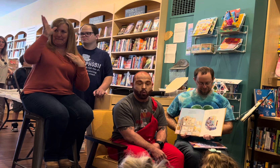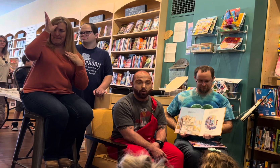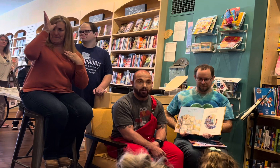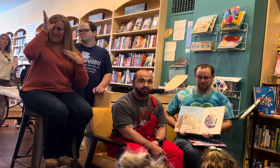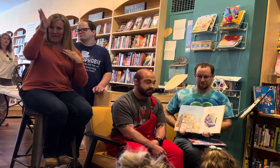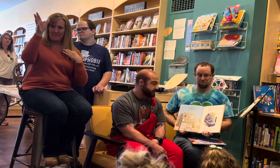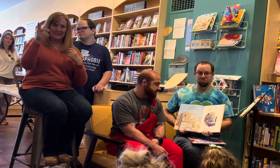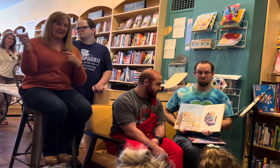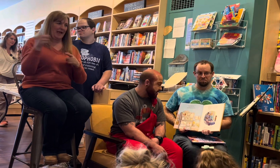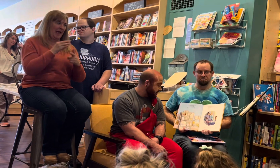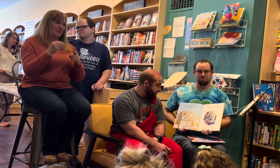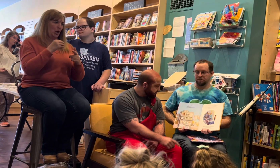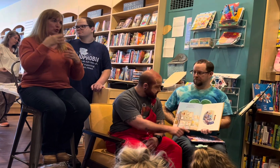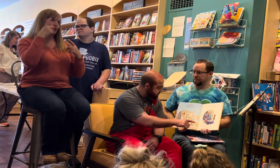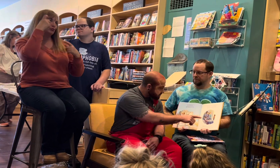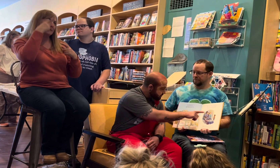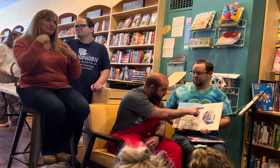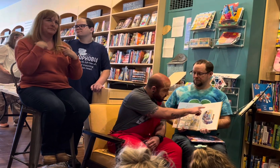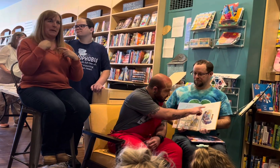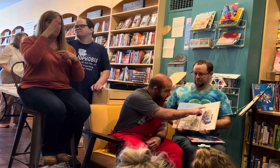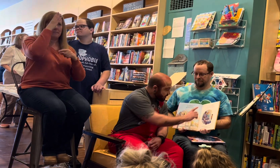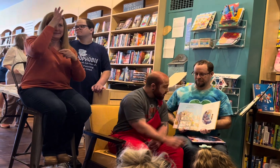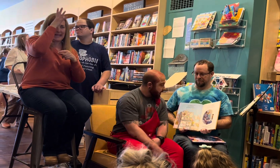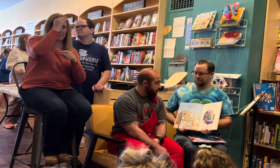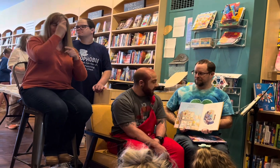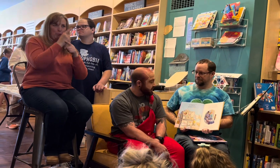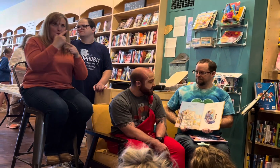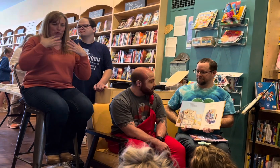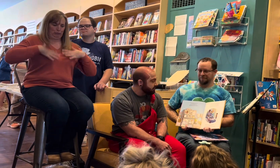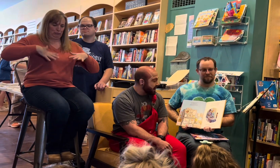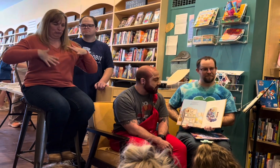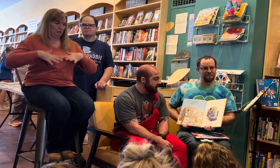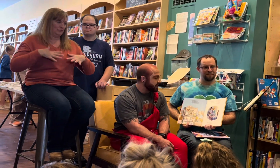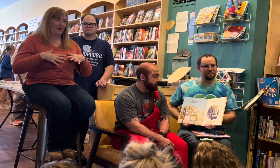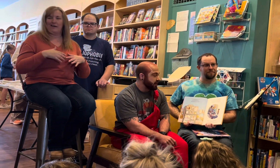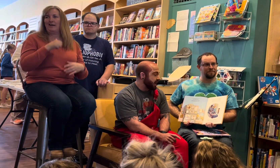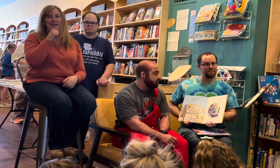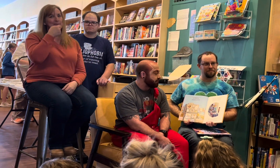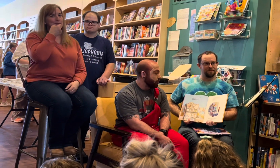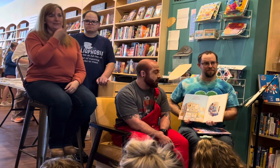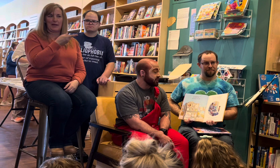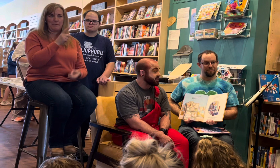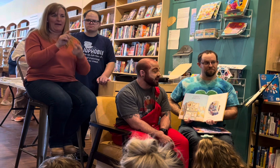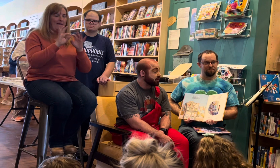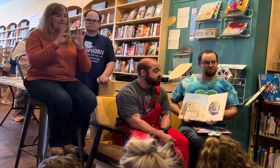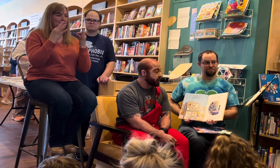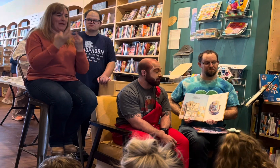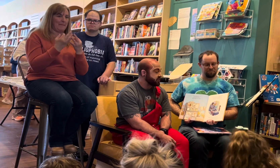wore. I didn't tell my family until the night before our summer trip to